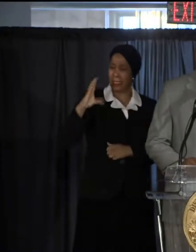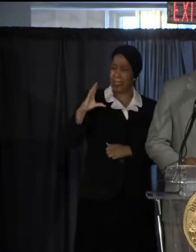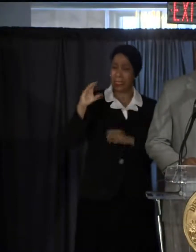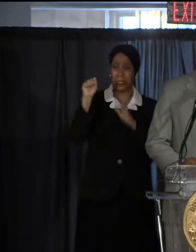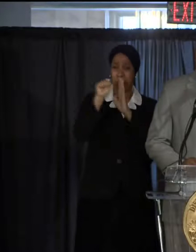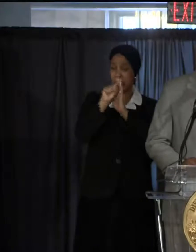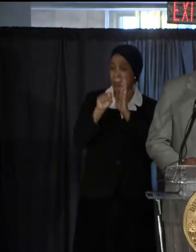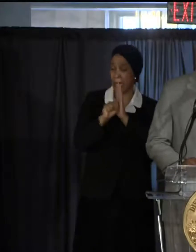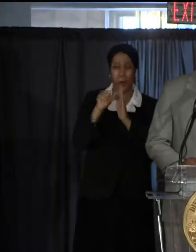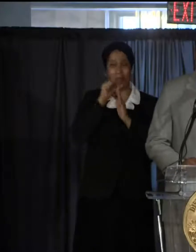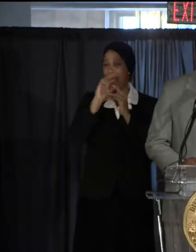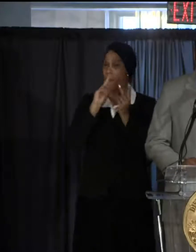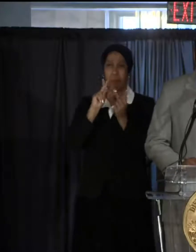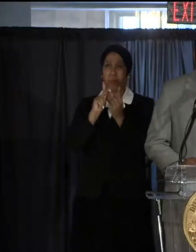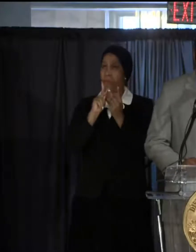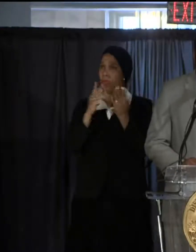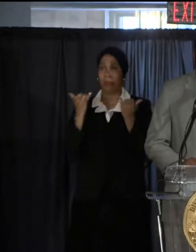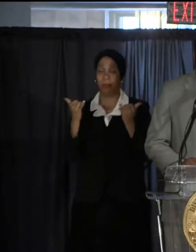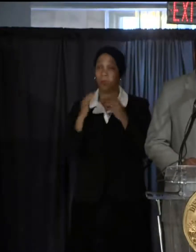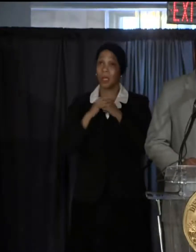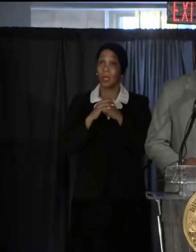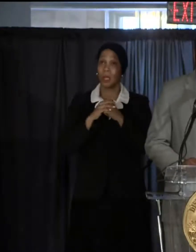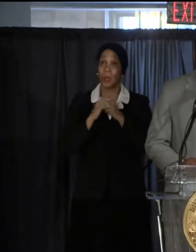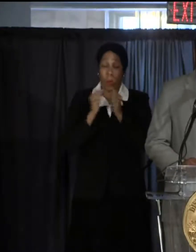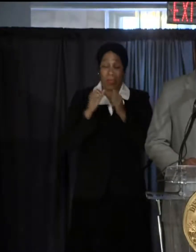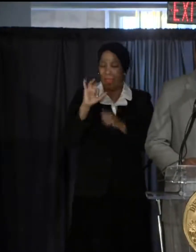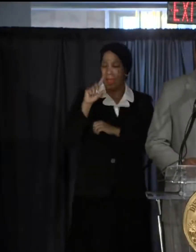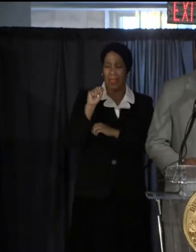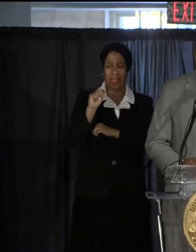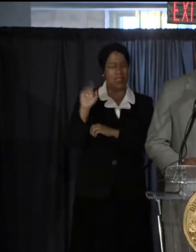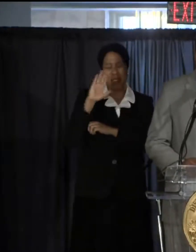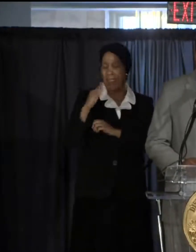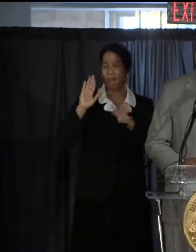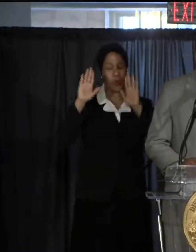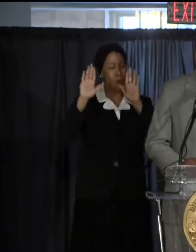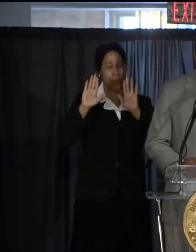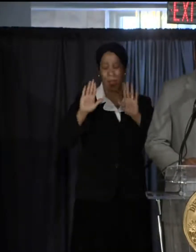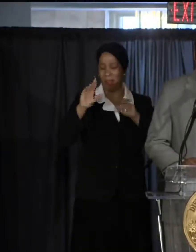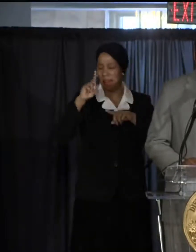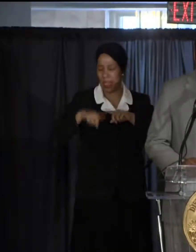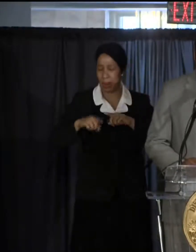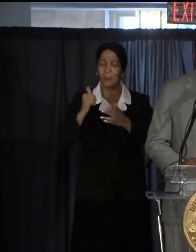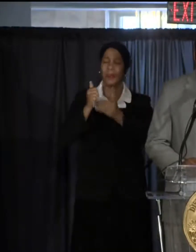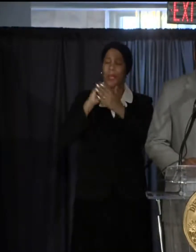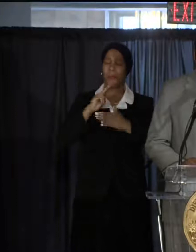ARE IMPERFECT. WITHOUT IT WE CAN NEVER BE GREAT. HELP US TO TRANSSECT THE